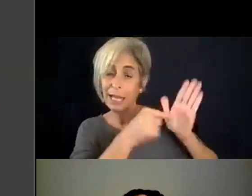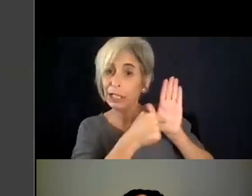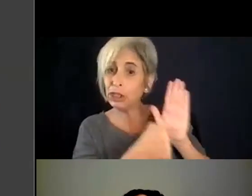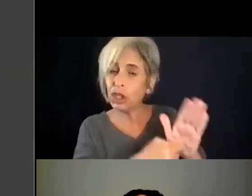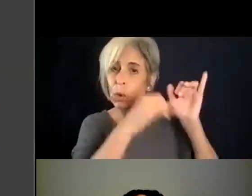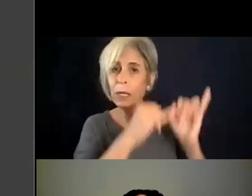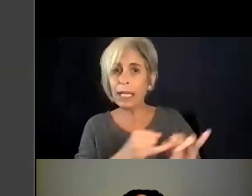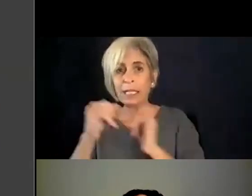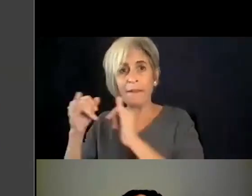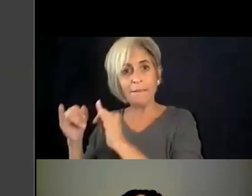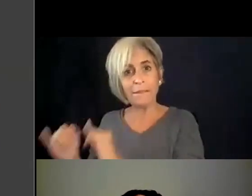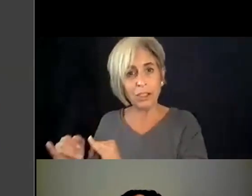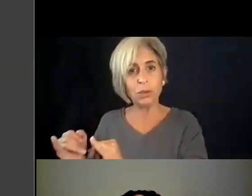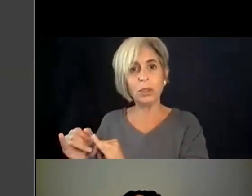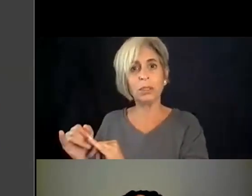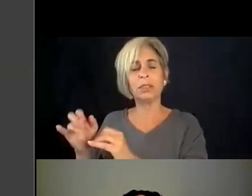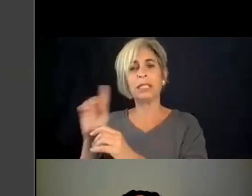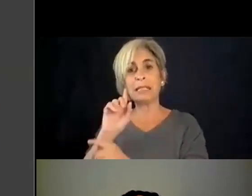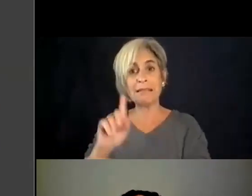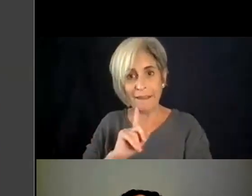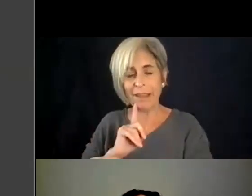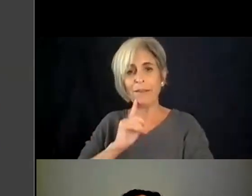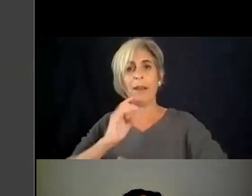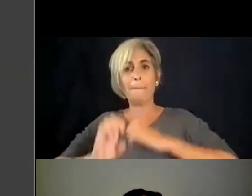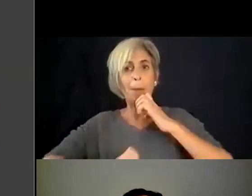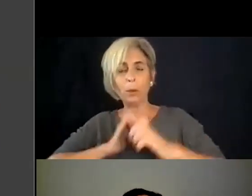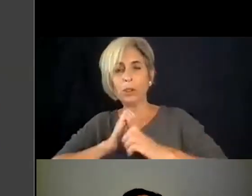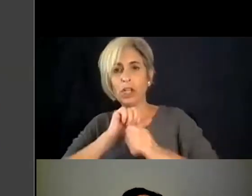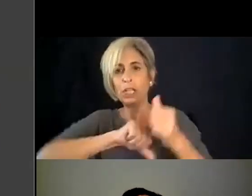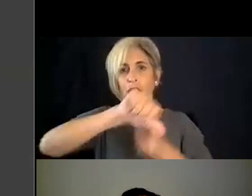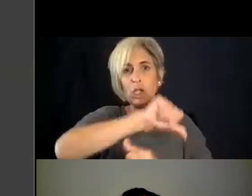experience social emotional difficulties at a rate as high as two to three times